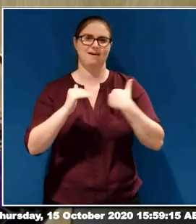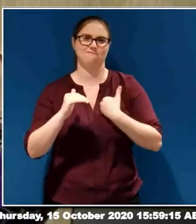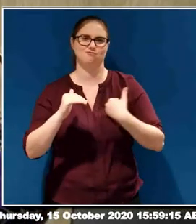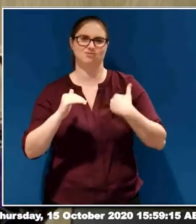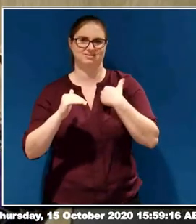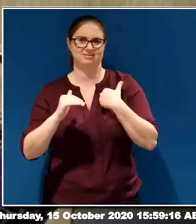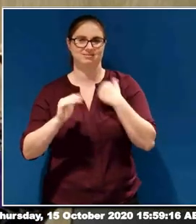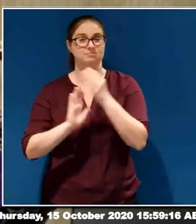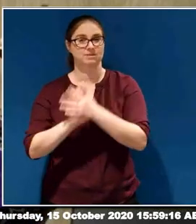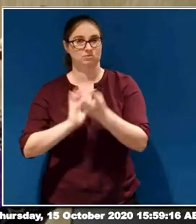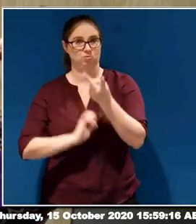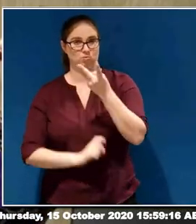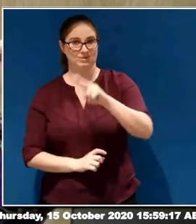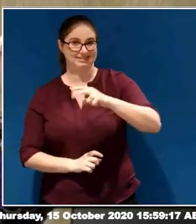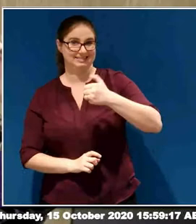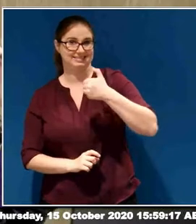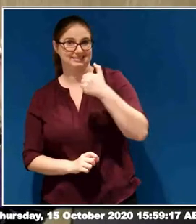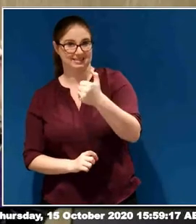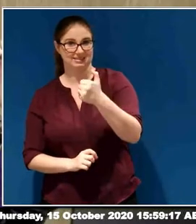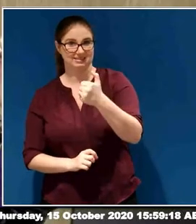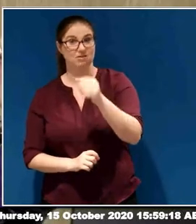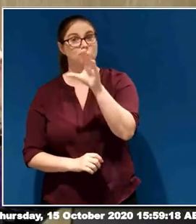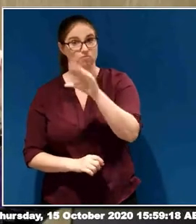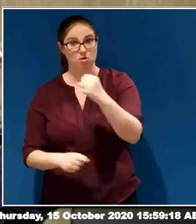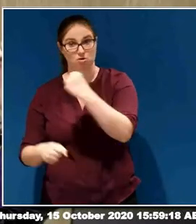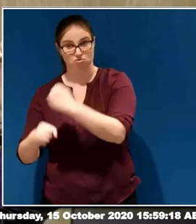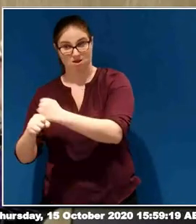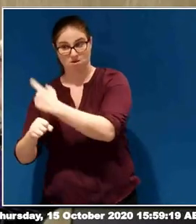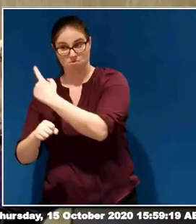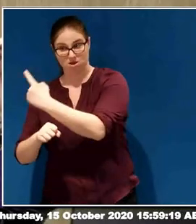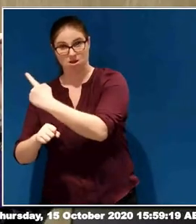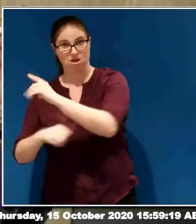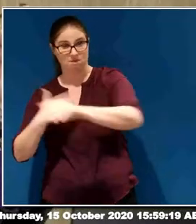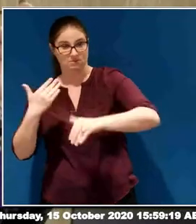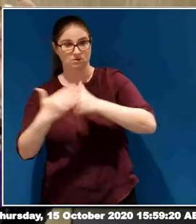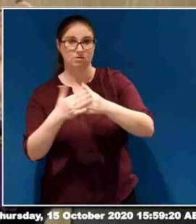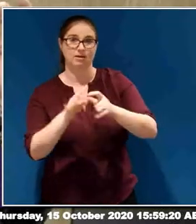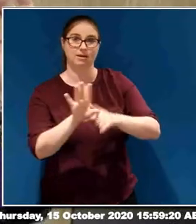through to Grade 3, but that's also a little bit misleading because not